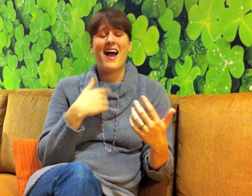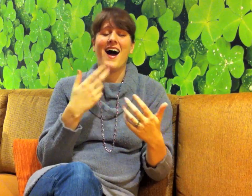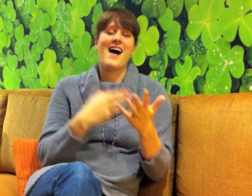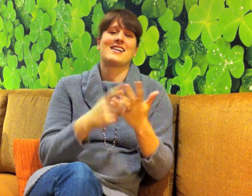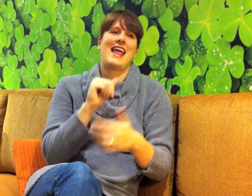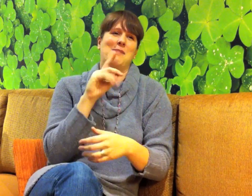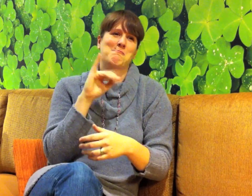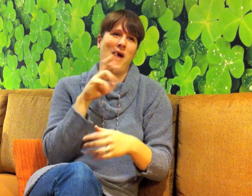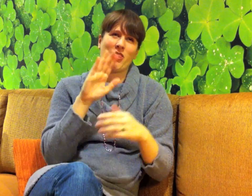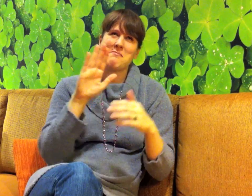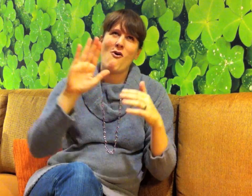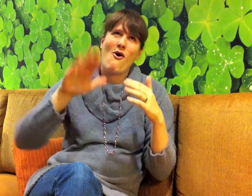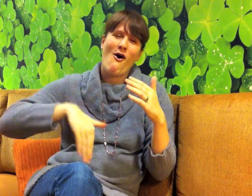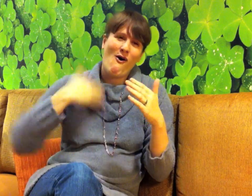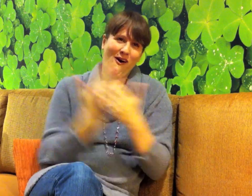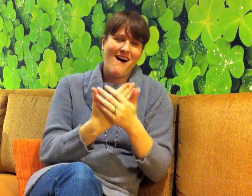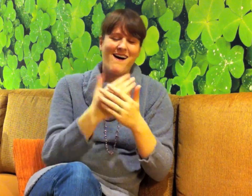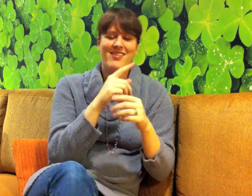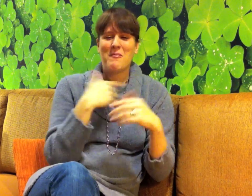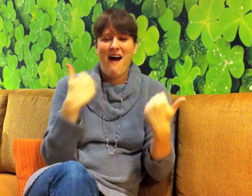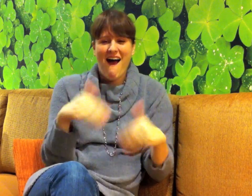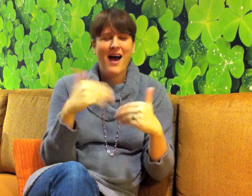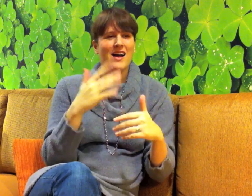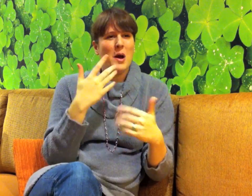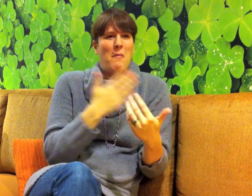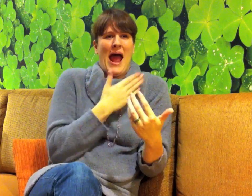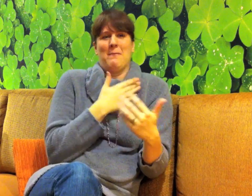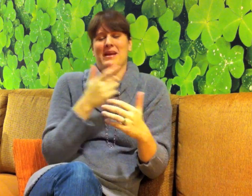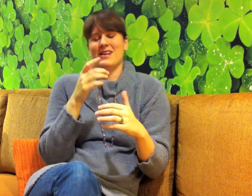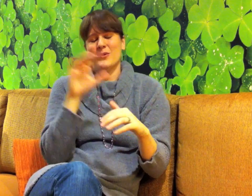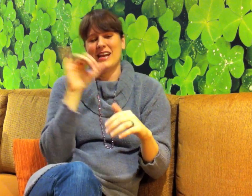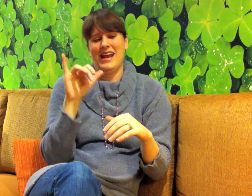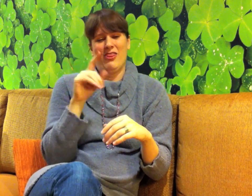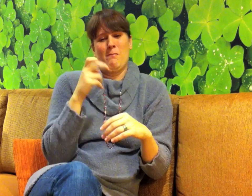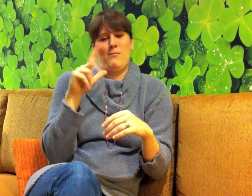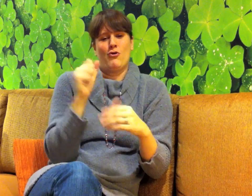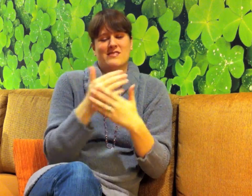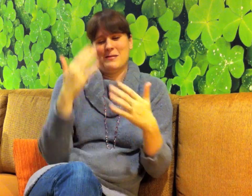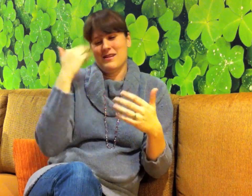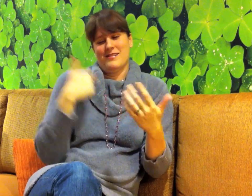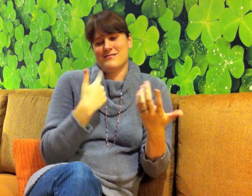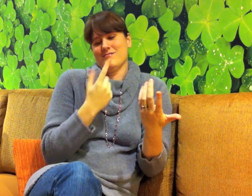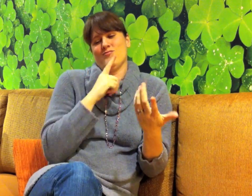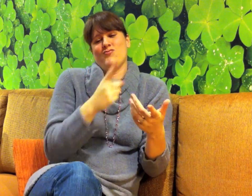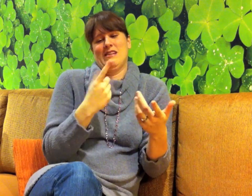I honestly admire all of them. Wow! I am happy you are doing the Pearls thing because really,